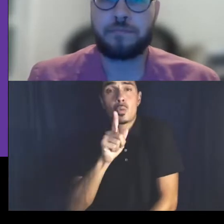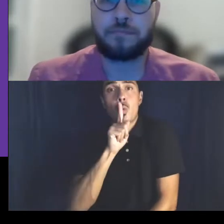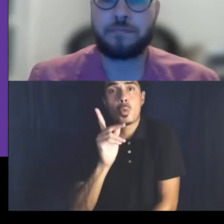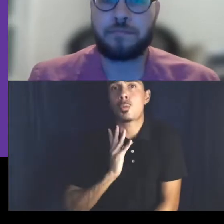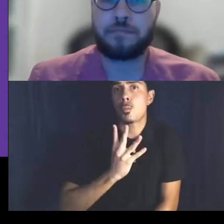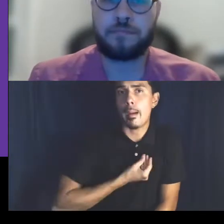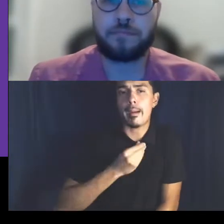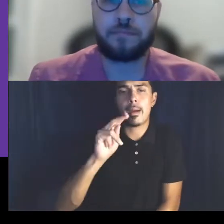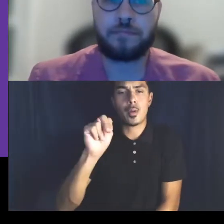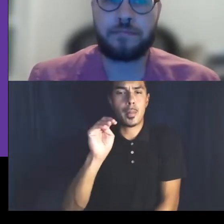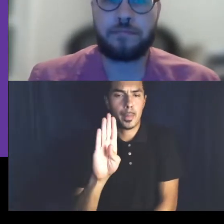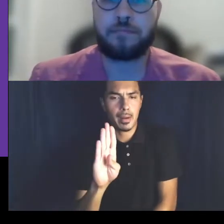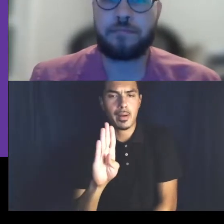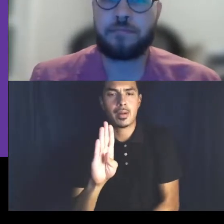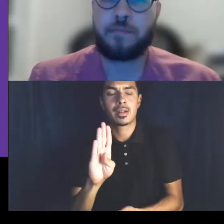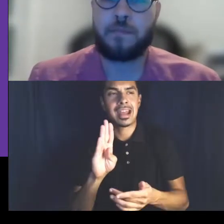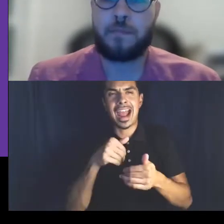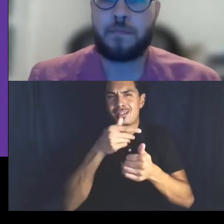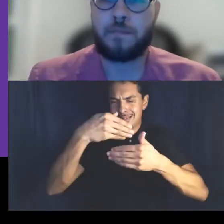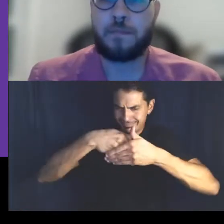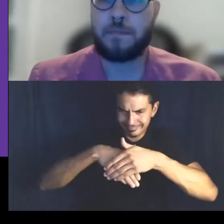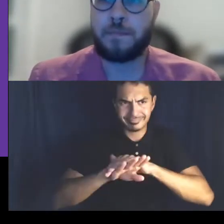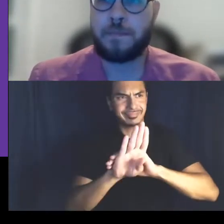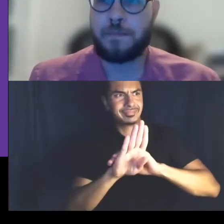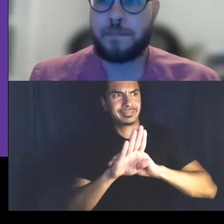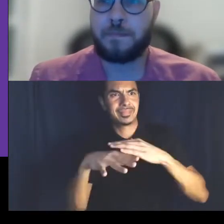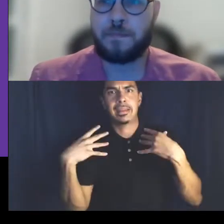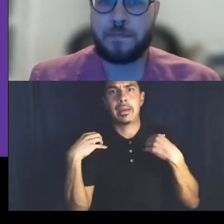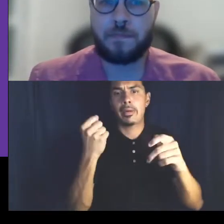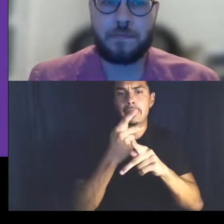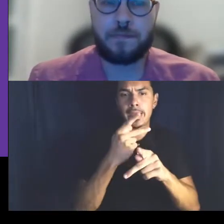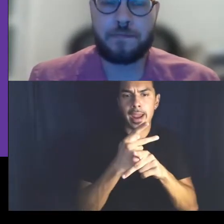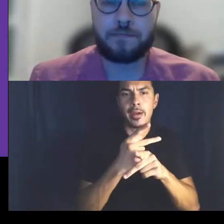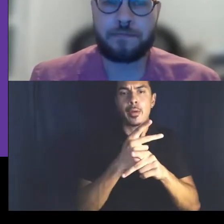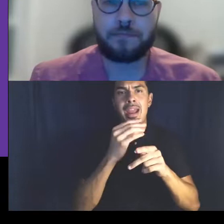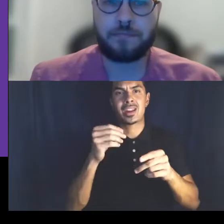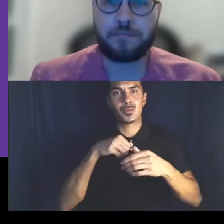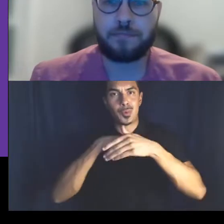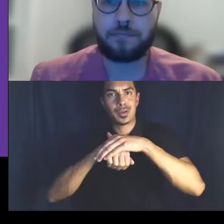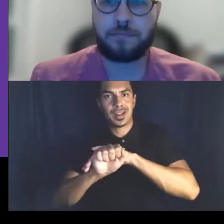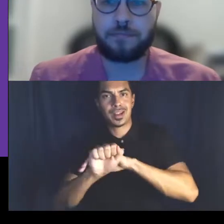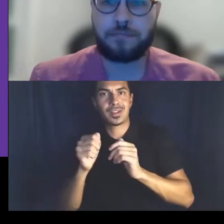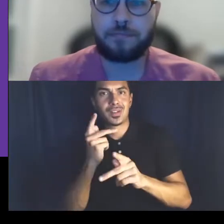as well as reproductive care, and then talking a little bit about what trauma-informed healthcare